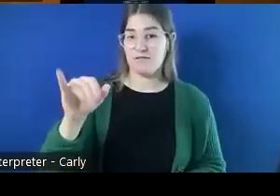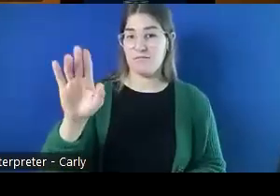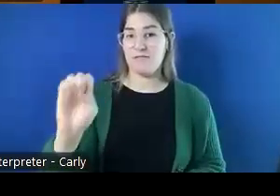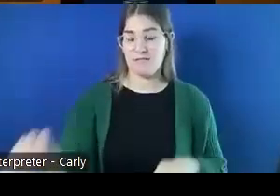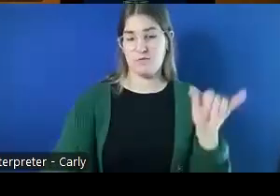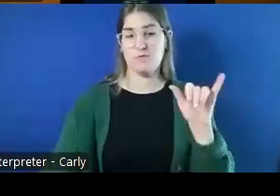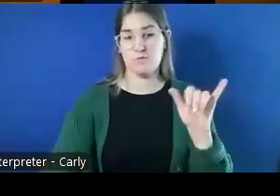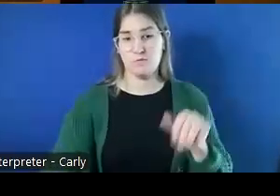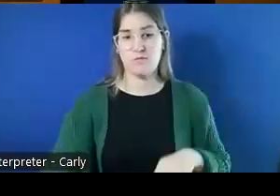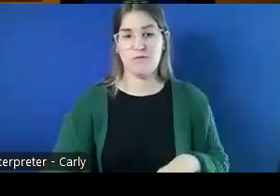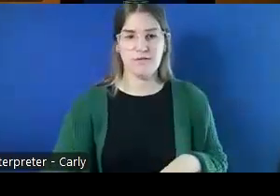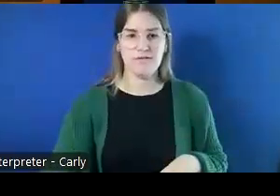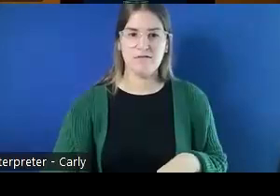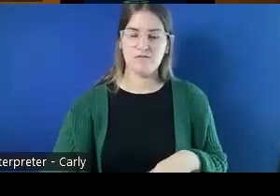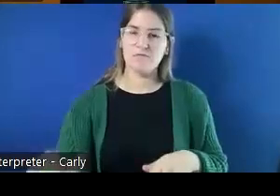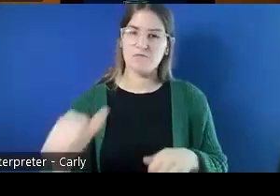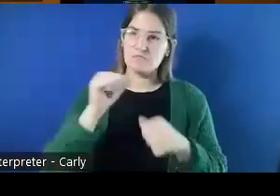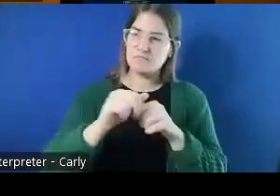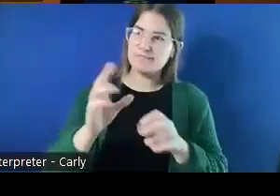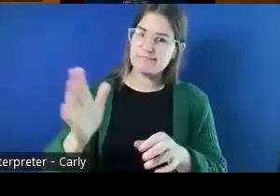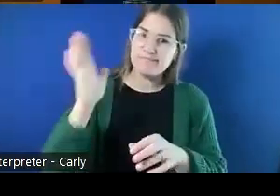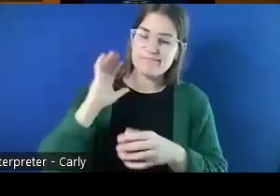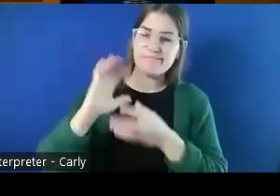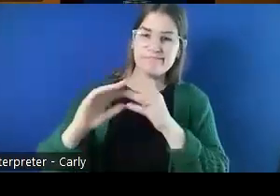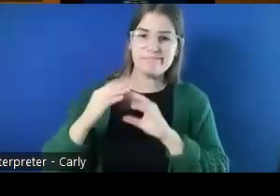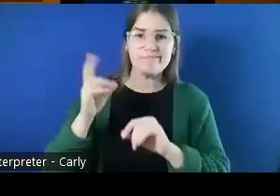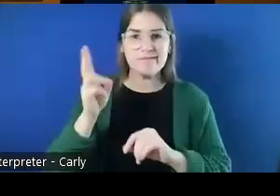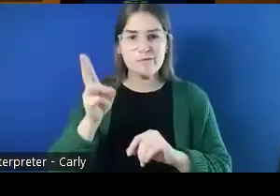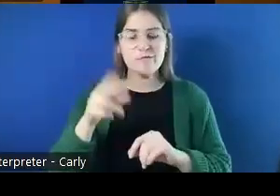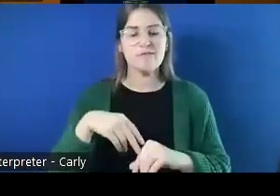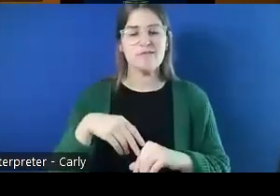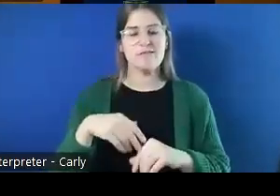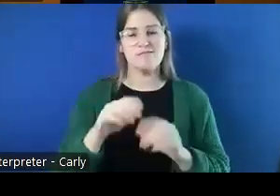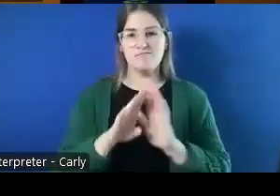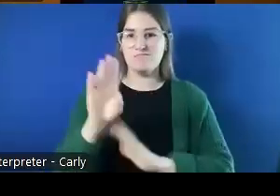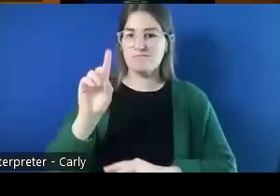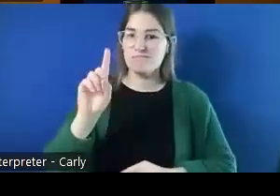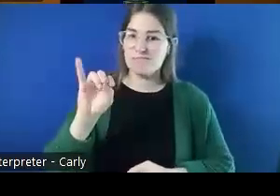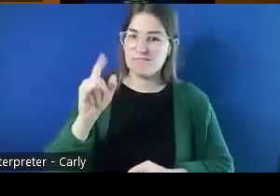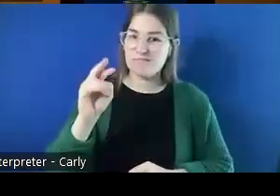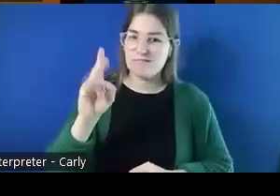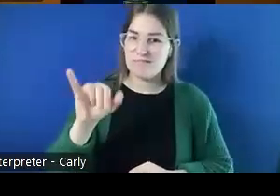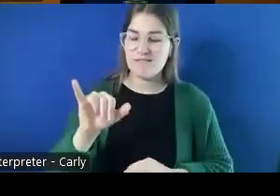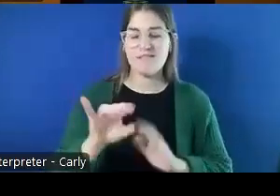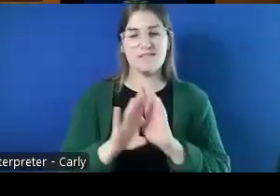um building and um dignity therapy um so so it sort of makes sense right processing our life and